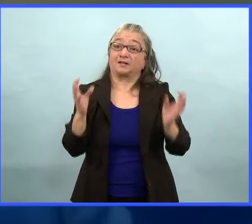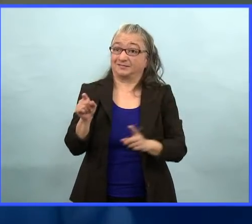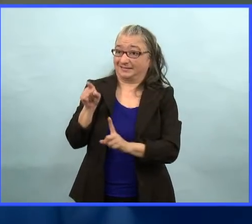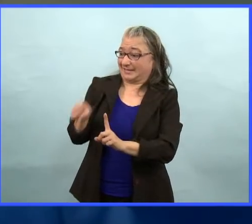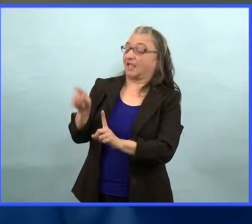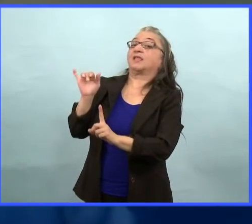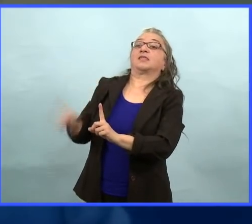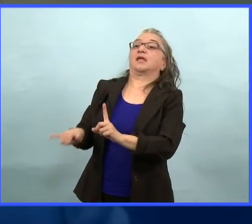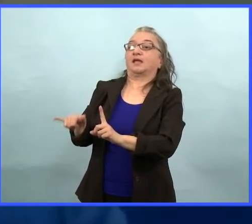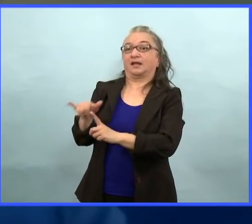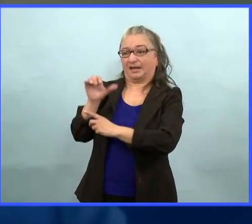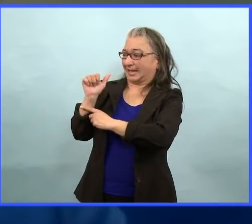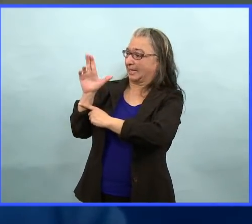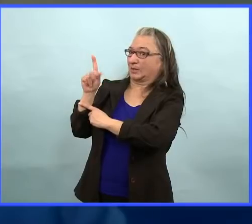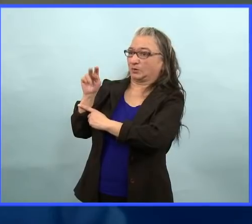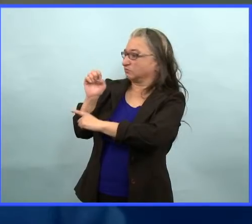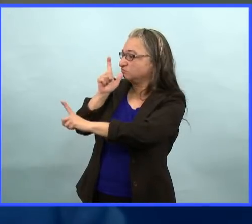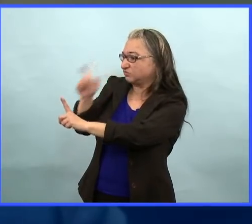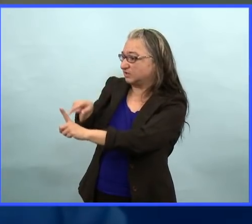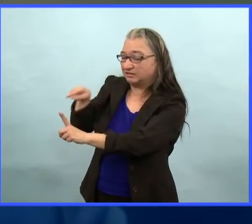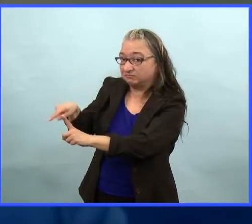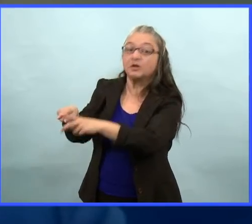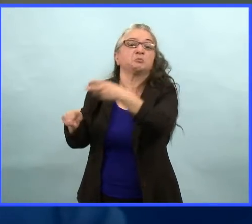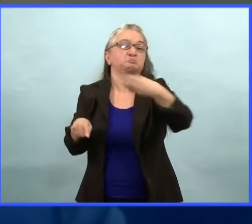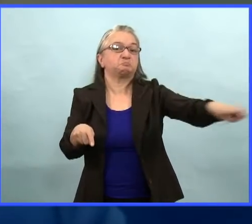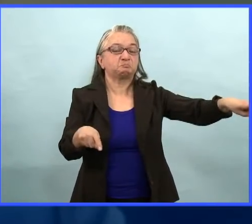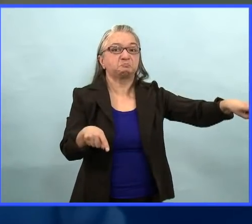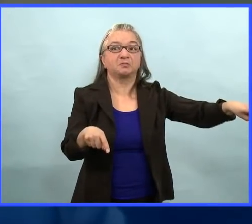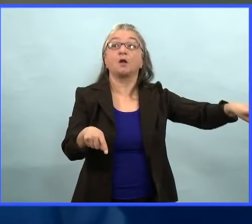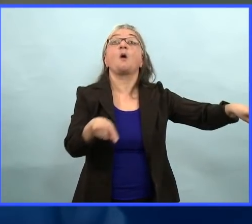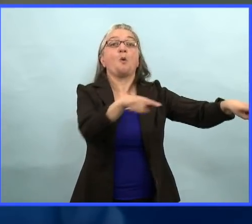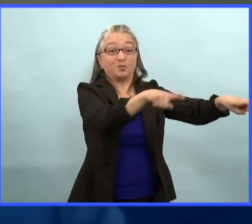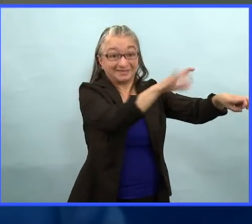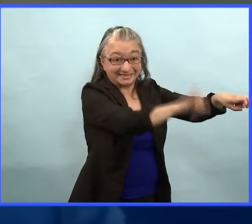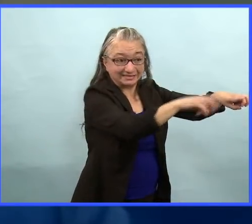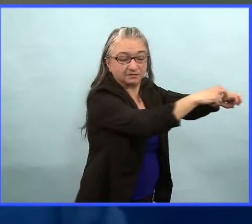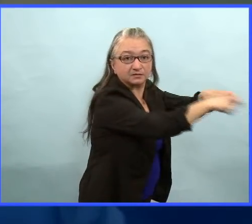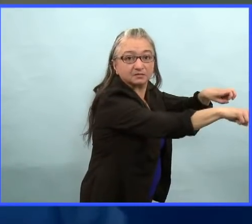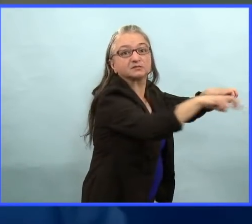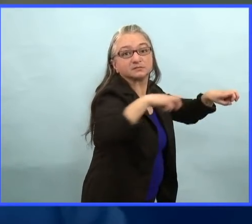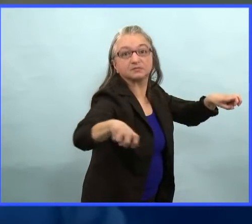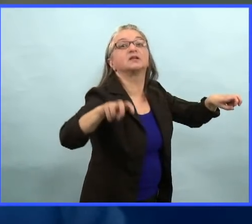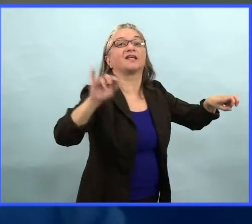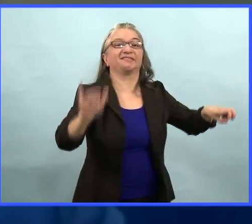so the patients can have their care care needs met in the appropriate area in the health care